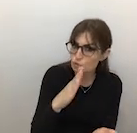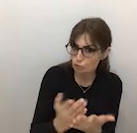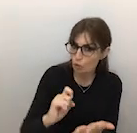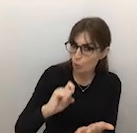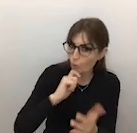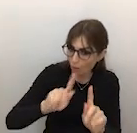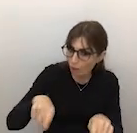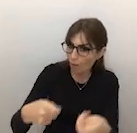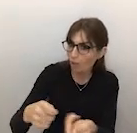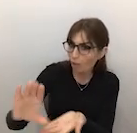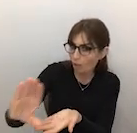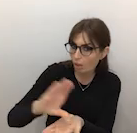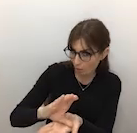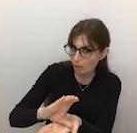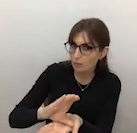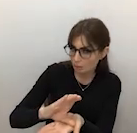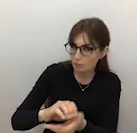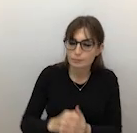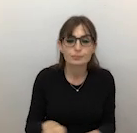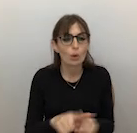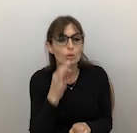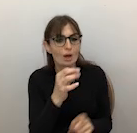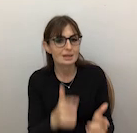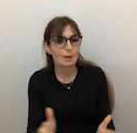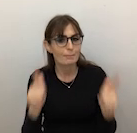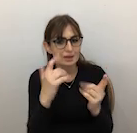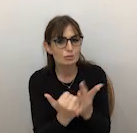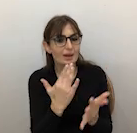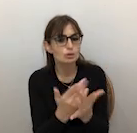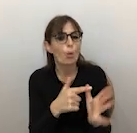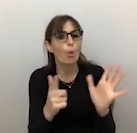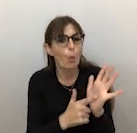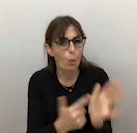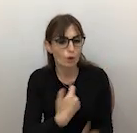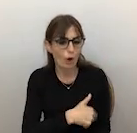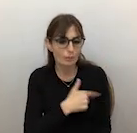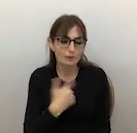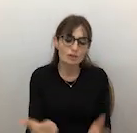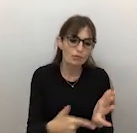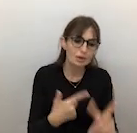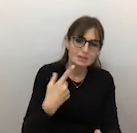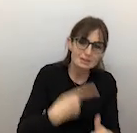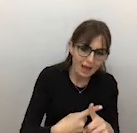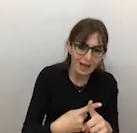that the funds will be provided? You should also ask management to confirm that all obligations with respect to taxes,